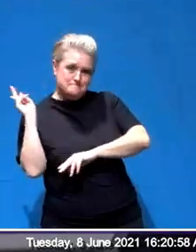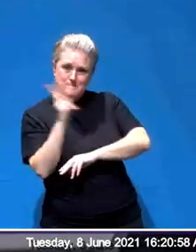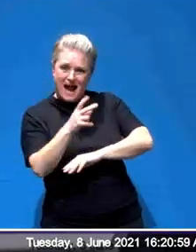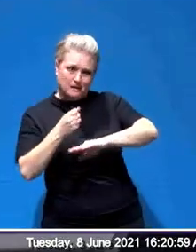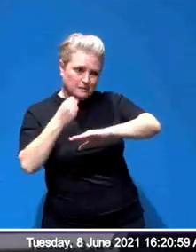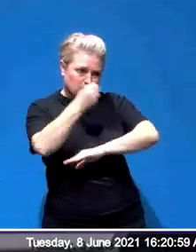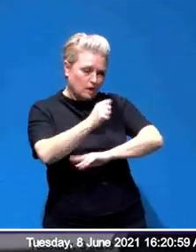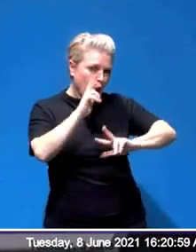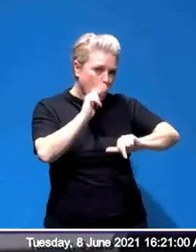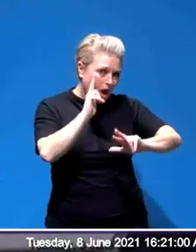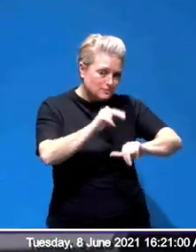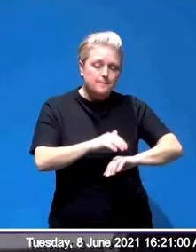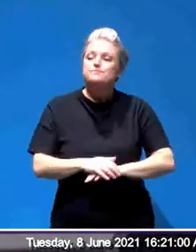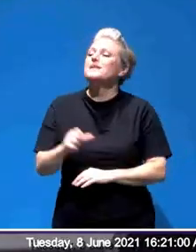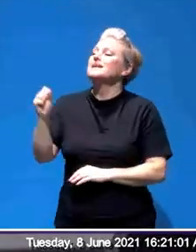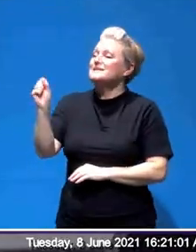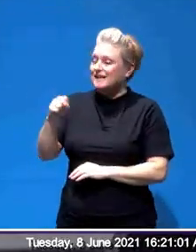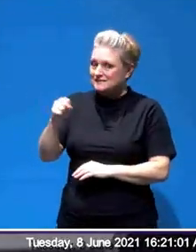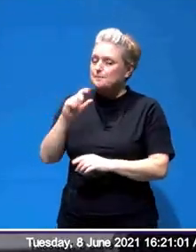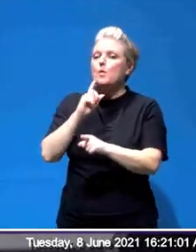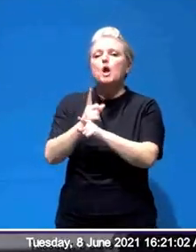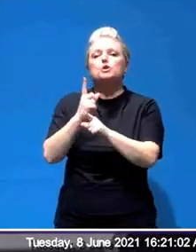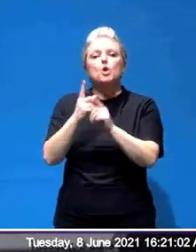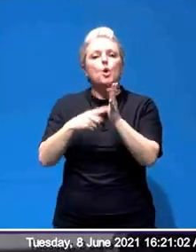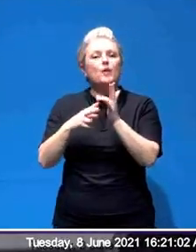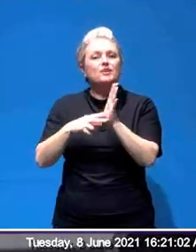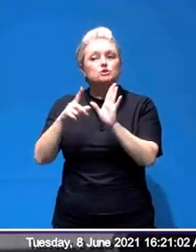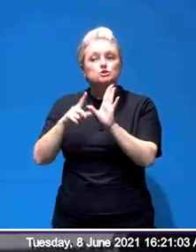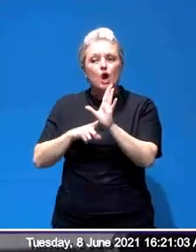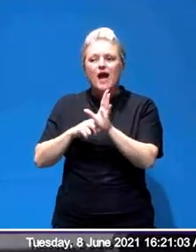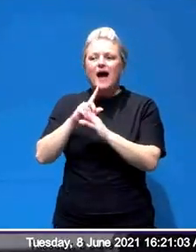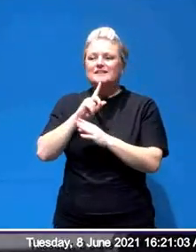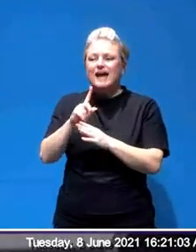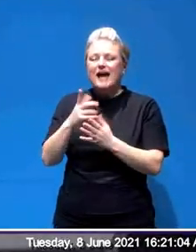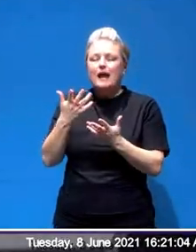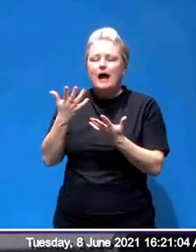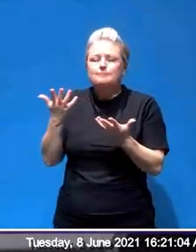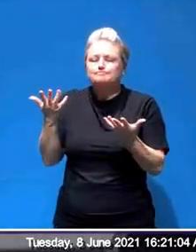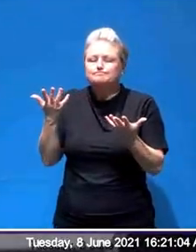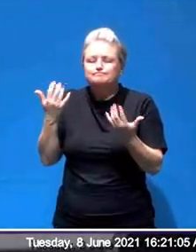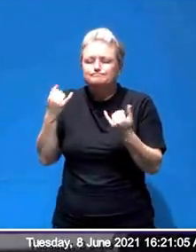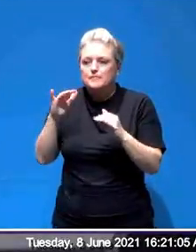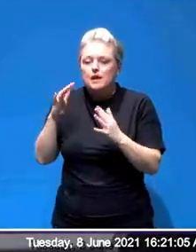clarified that, that there was no oversight for Mitchell's service by Lesley.